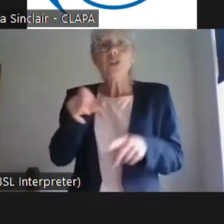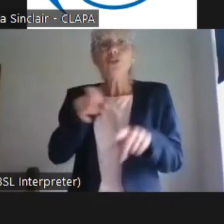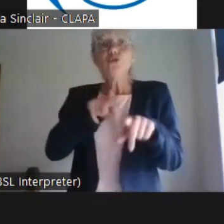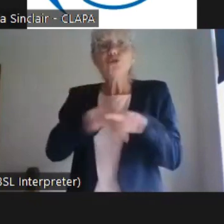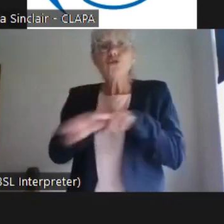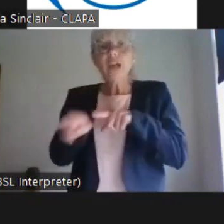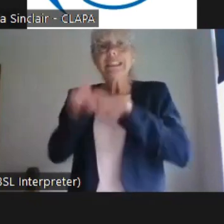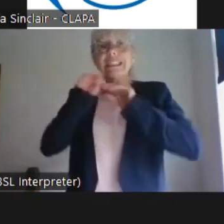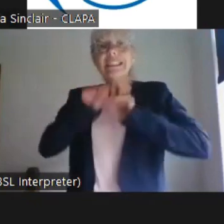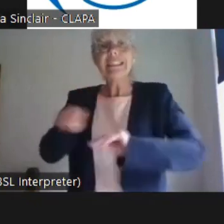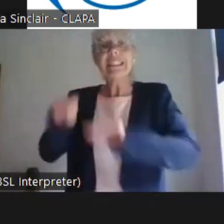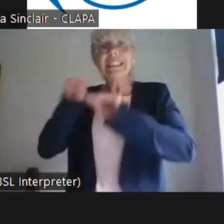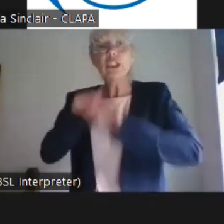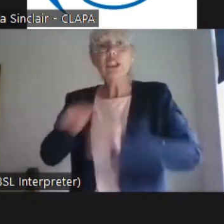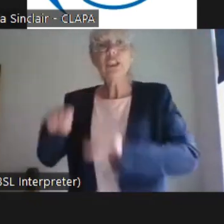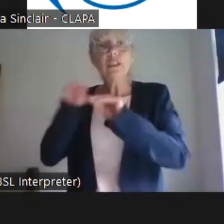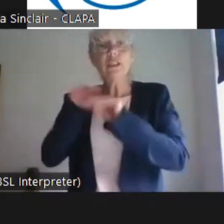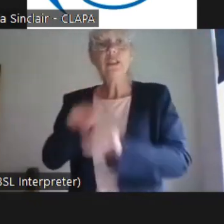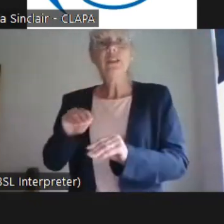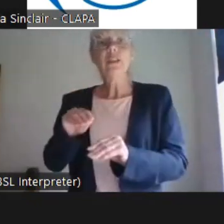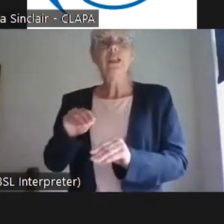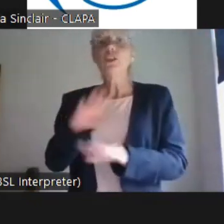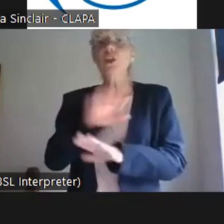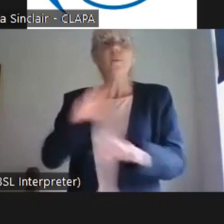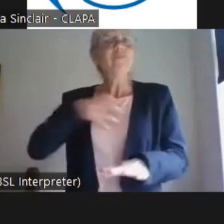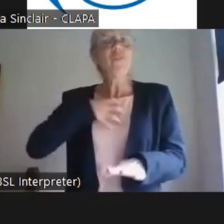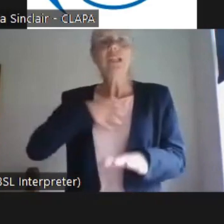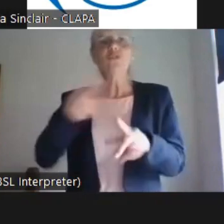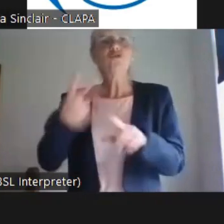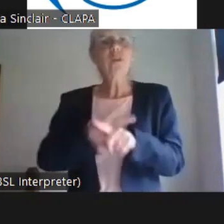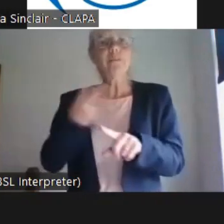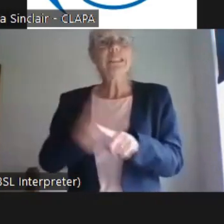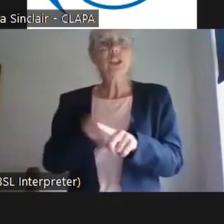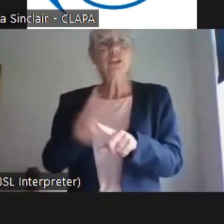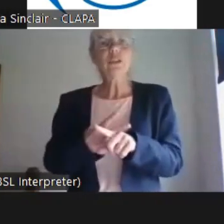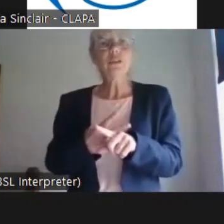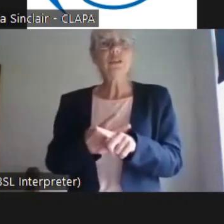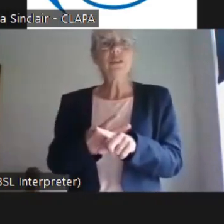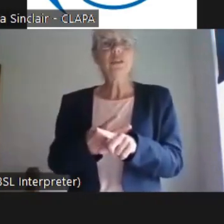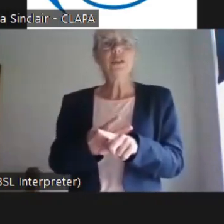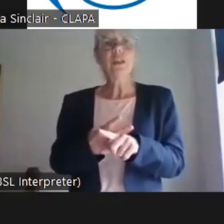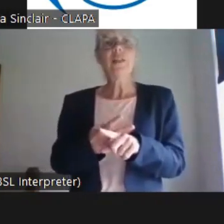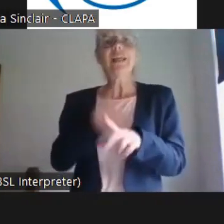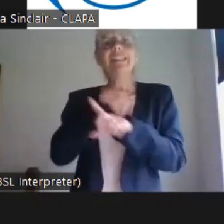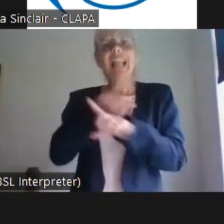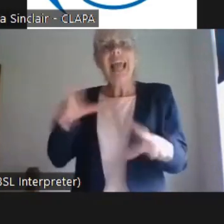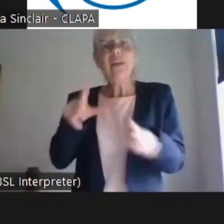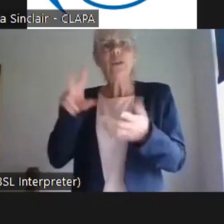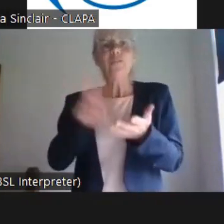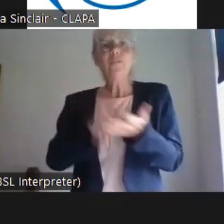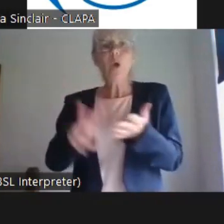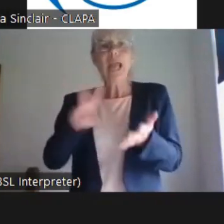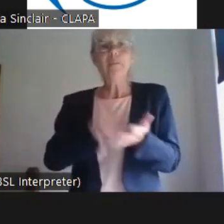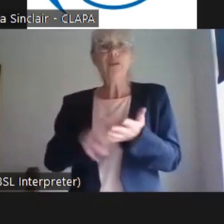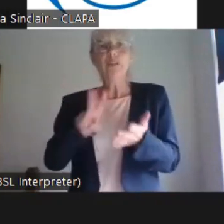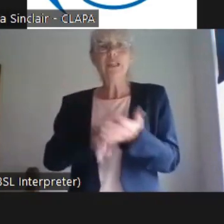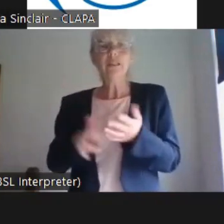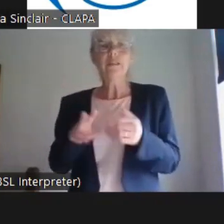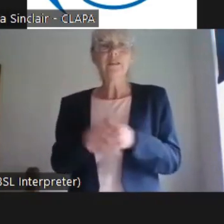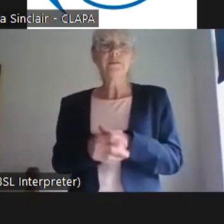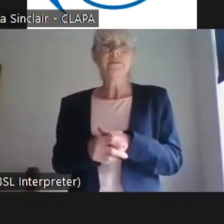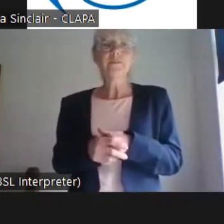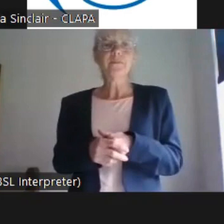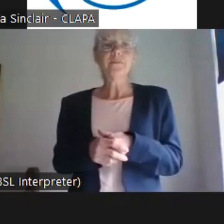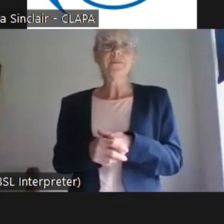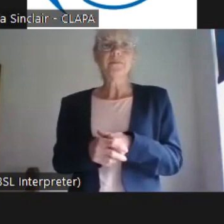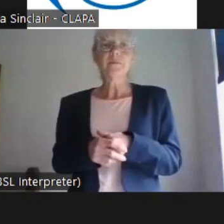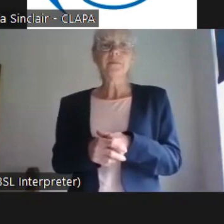don't be afraid of repetition that the language and vocabulary bit and in terms of speech sounds